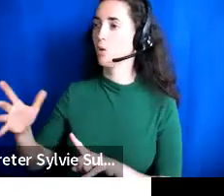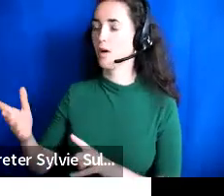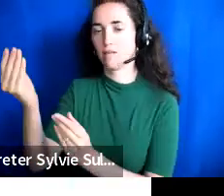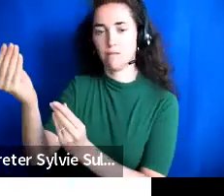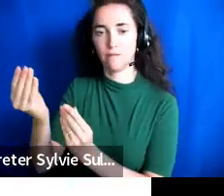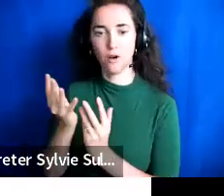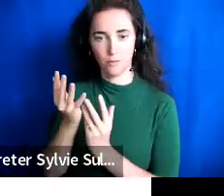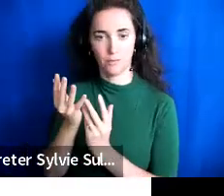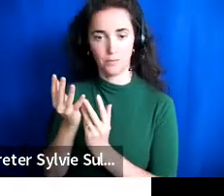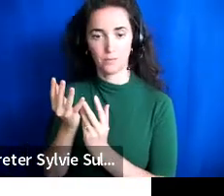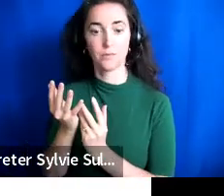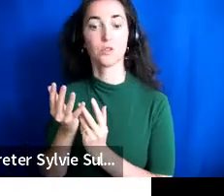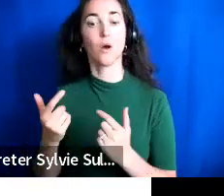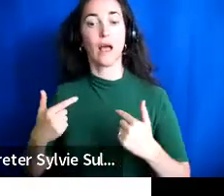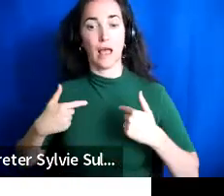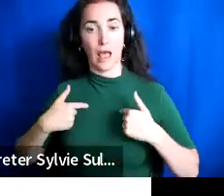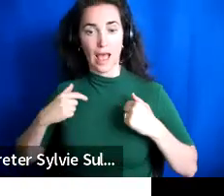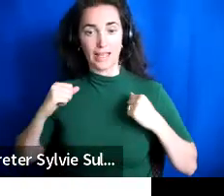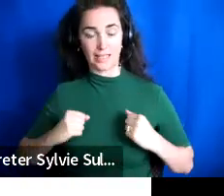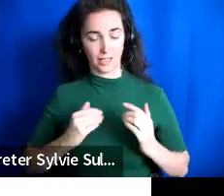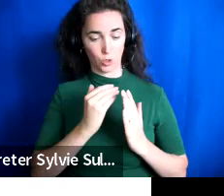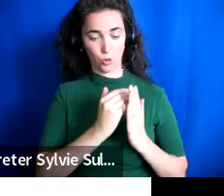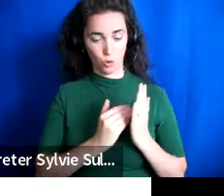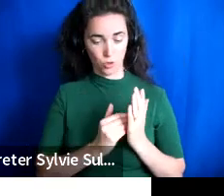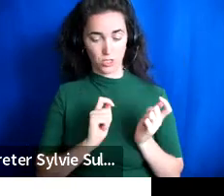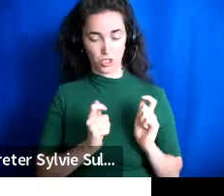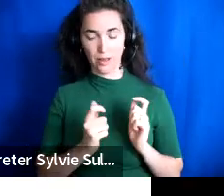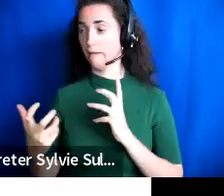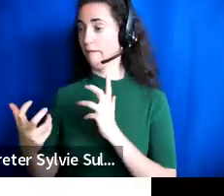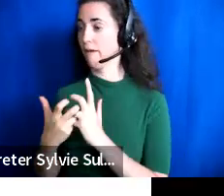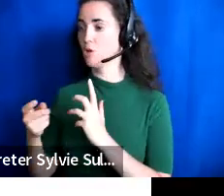So that and make this course more accessible to you. Okay?